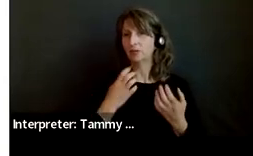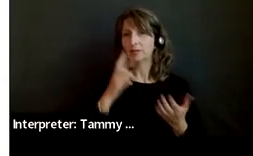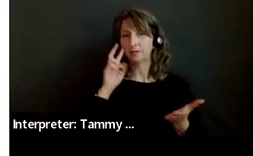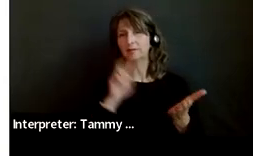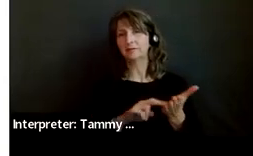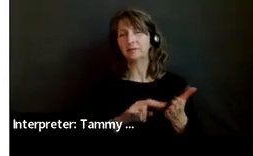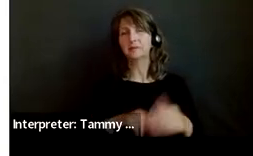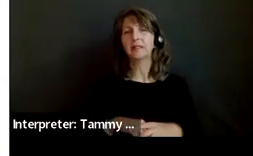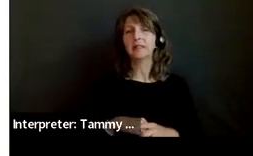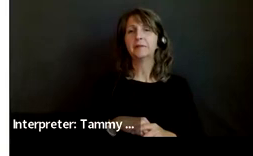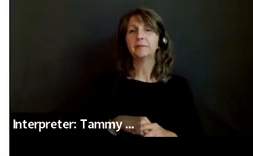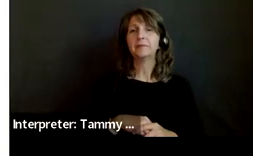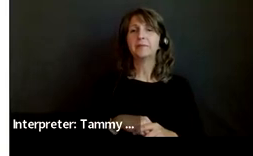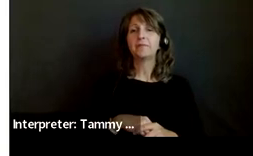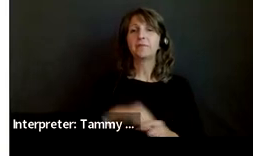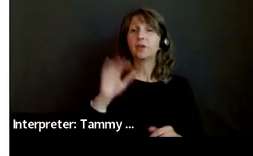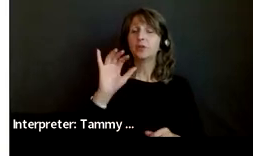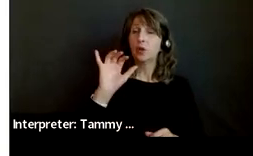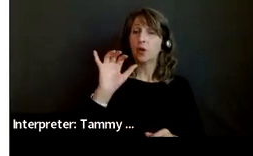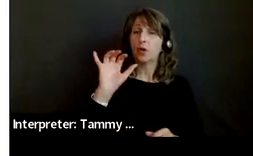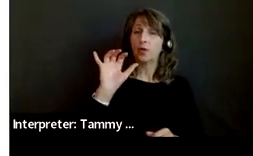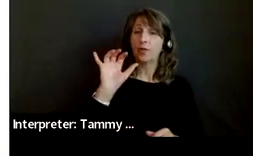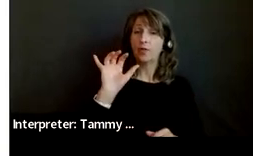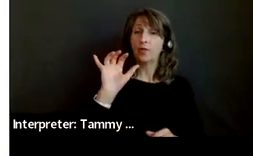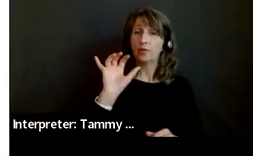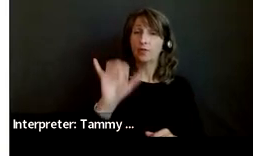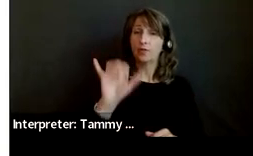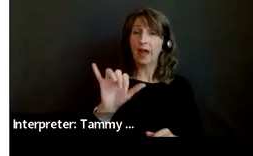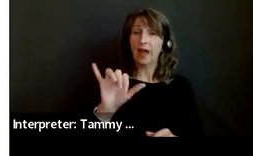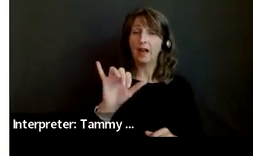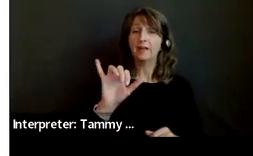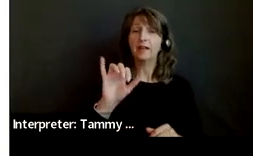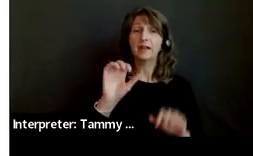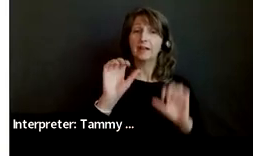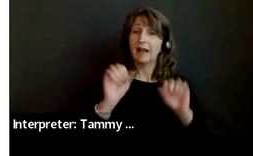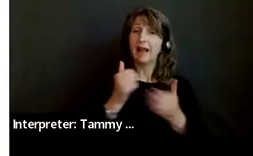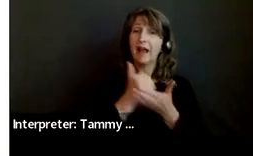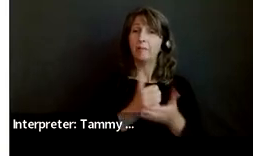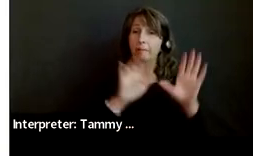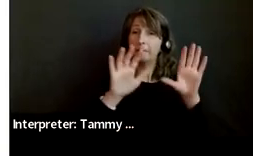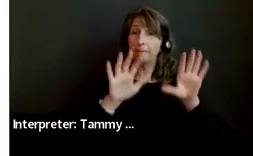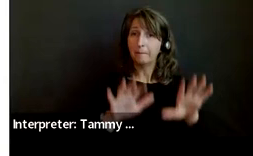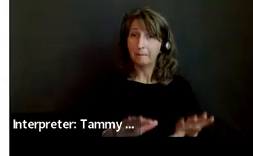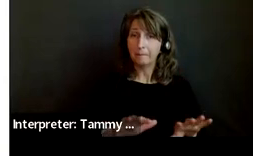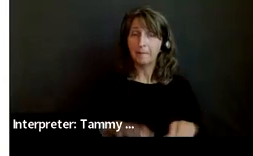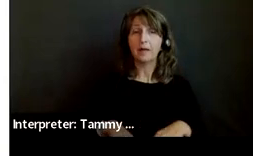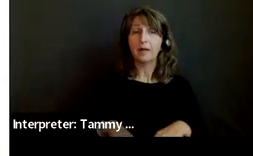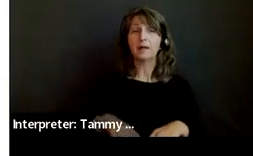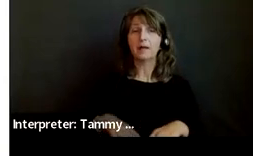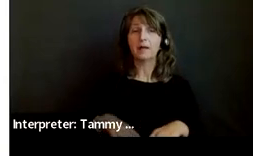Keeping the focus on emotions and feelings will validate them. This is also de-escalating, which is healing, and it gets your client talking, utilizing their narrative memory.